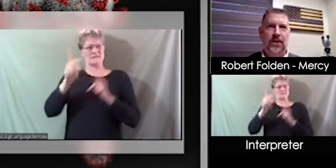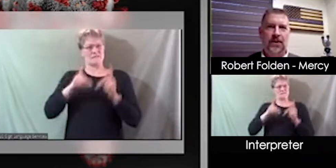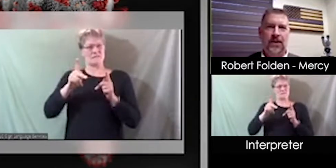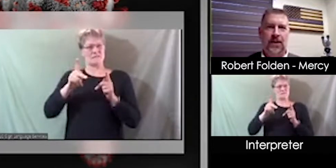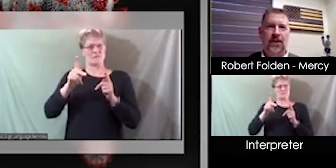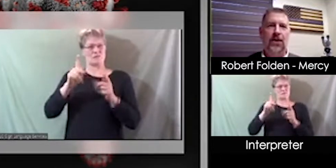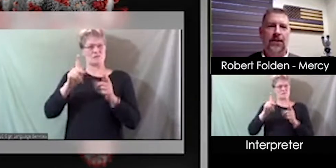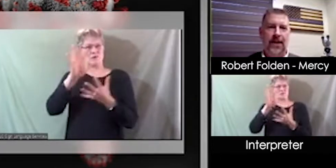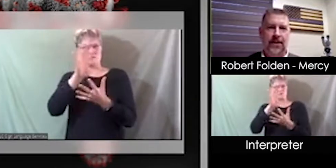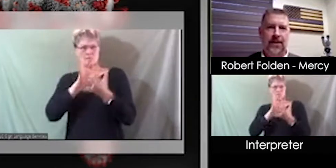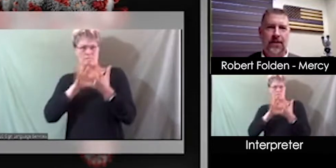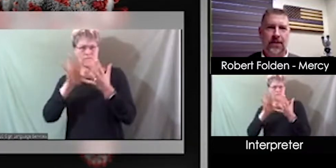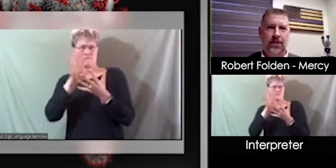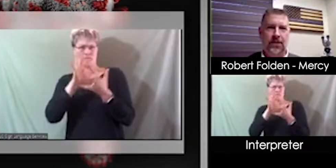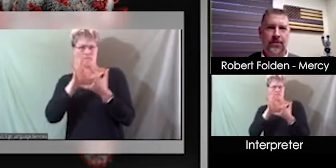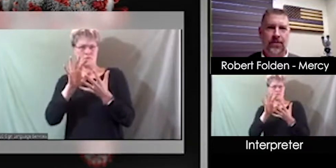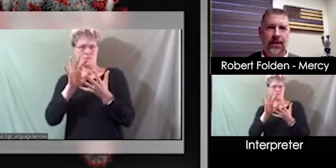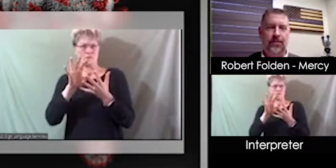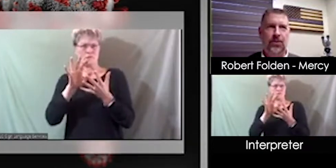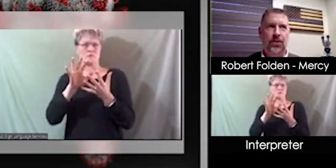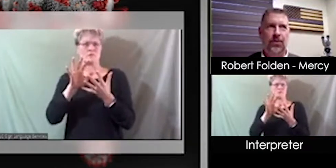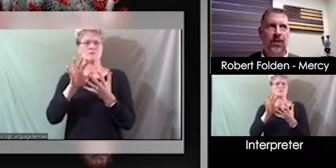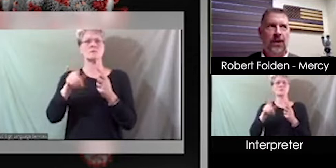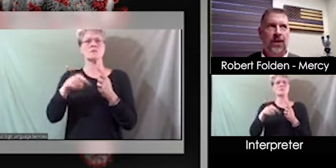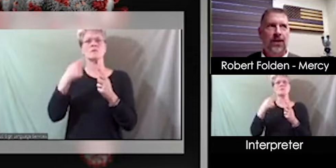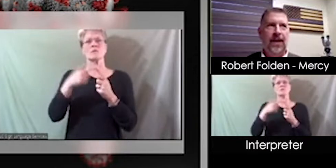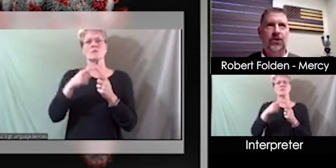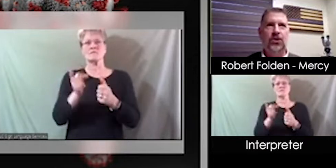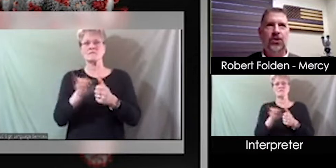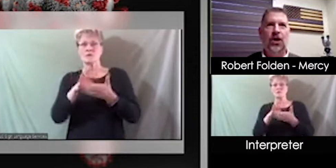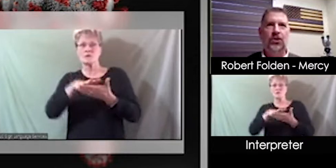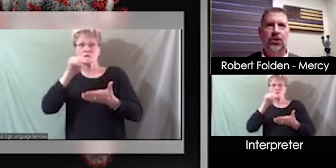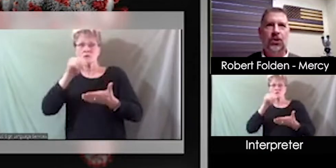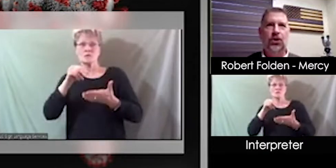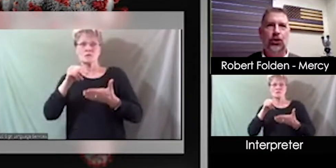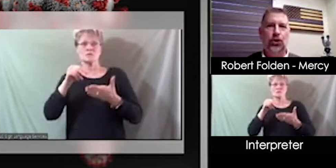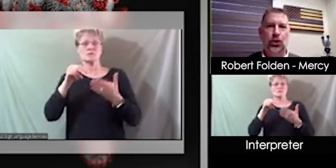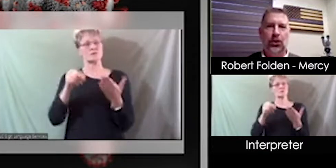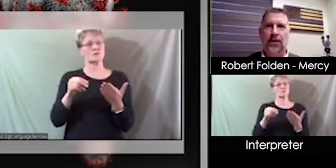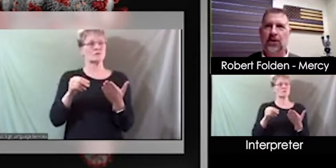this like a contact isolation, right. So that just caused concern, because